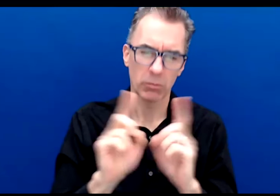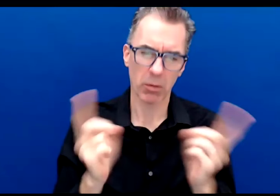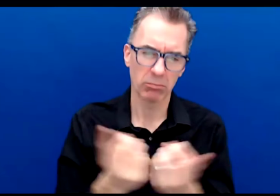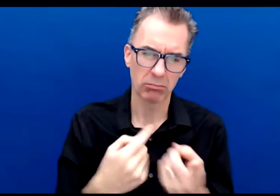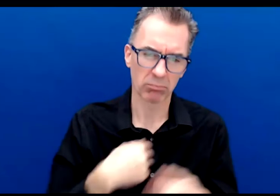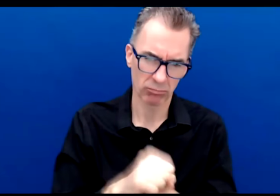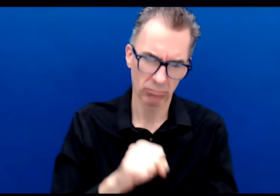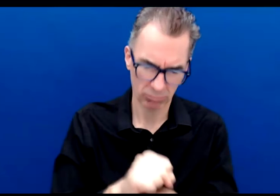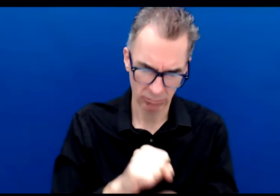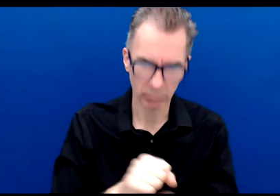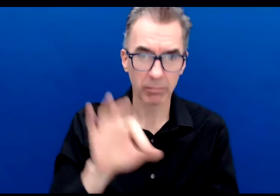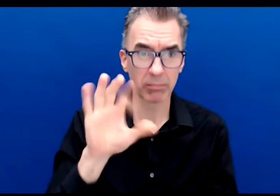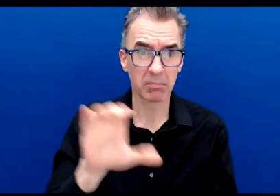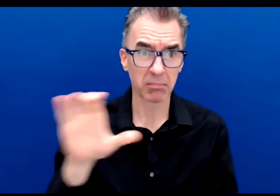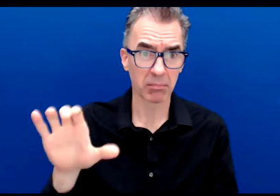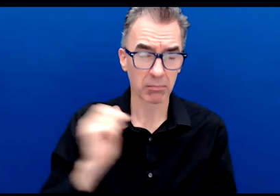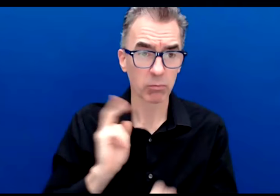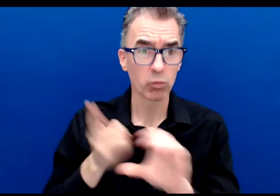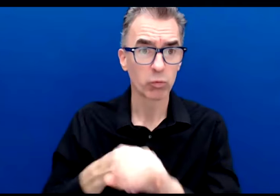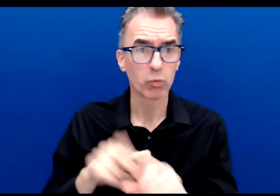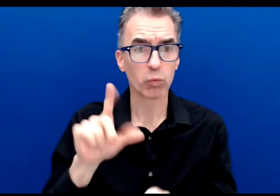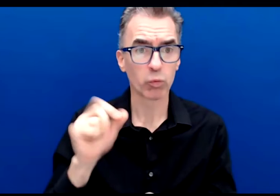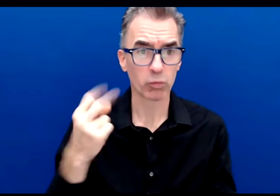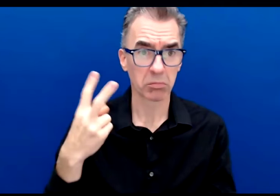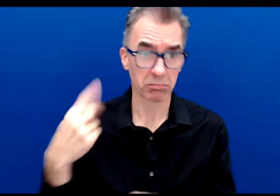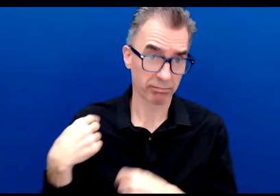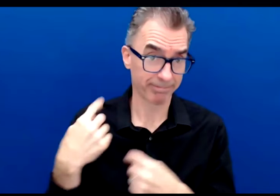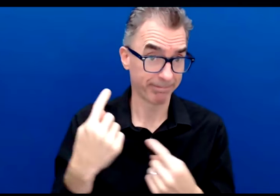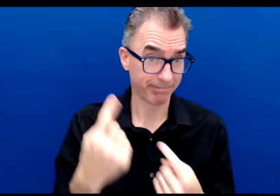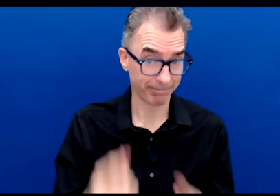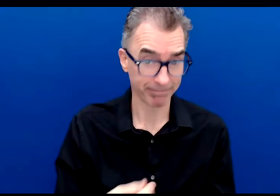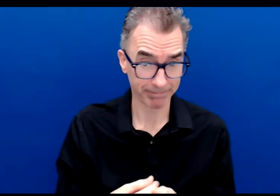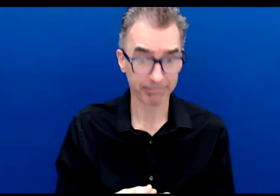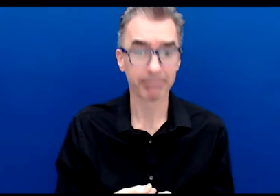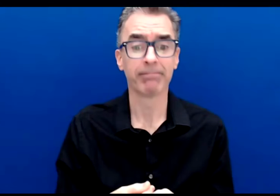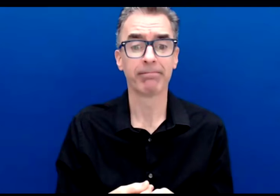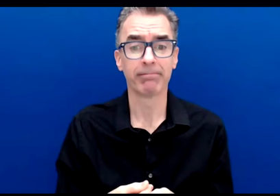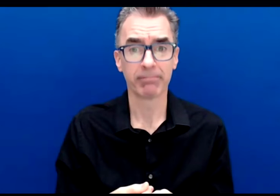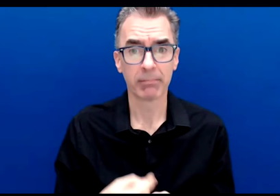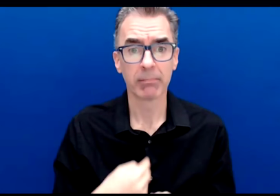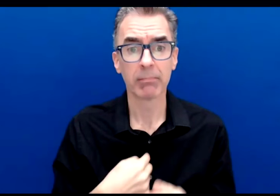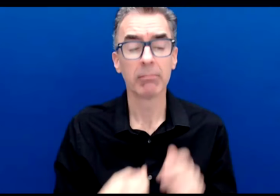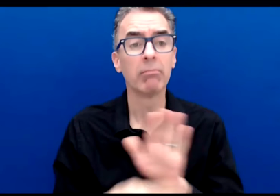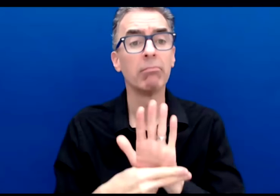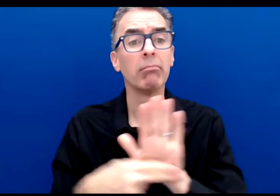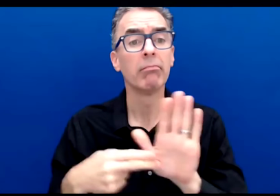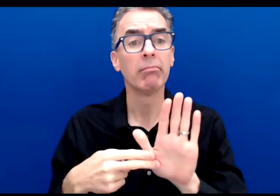I've been with Fresno City College since 2012. I've given myself a label of lead